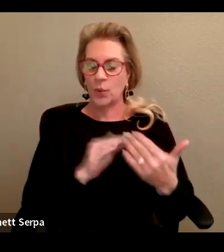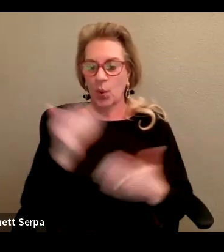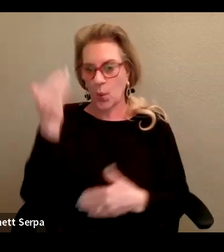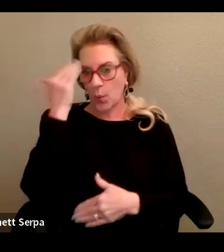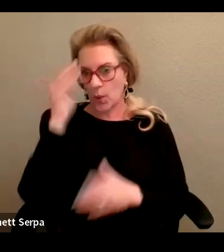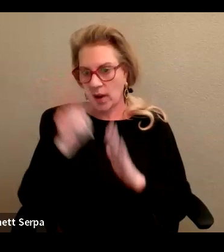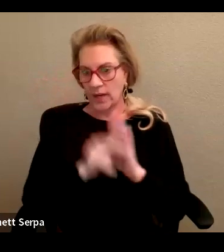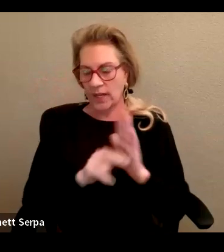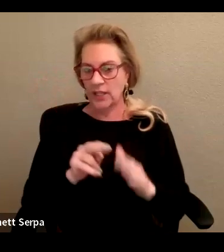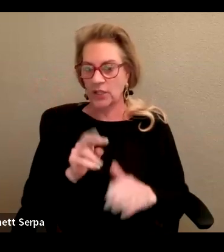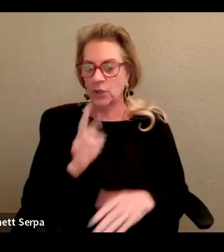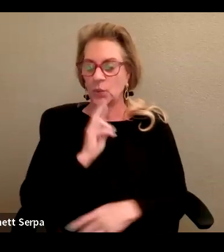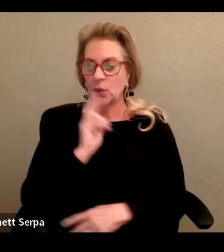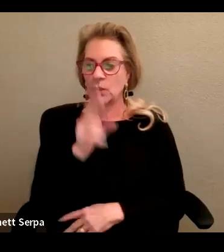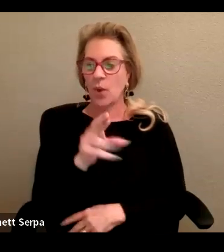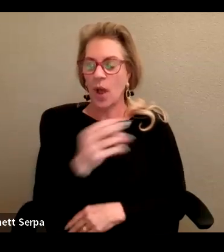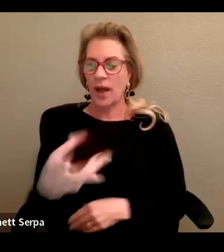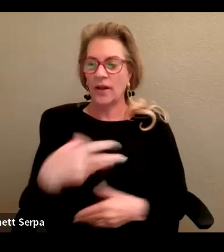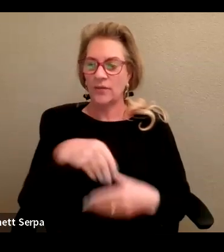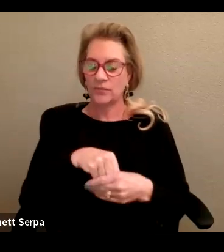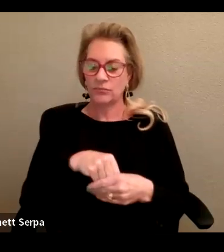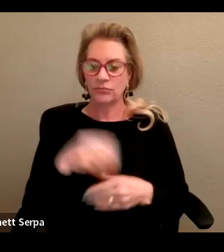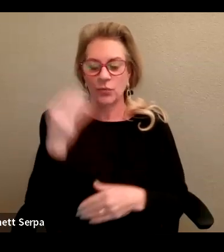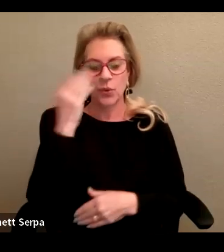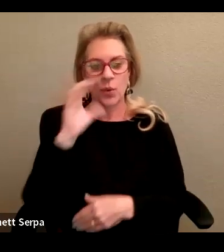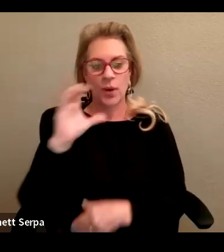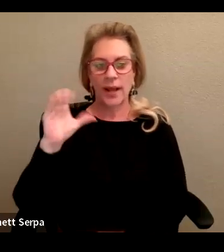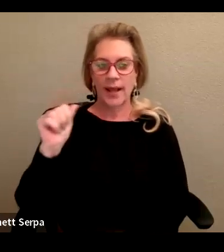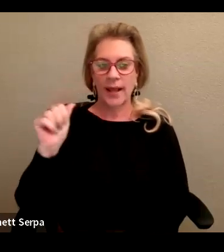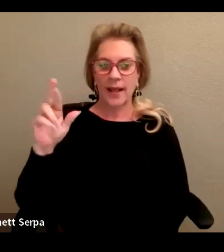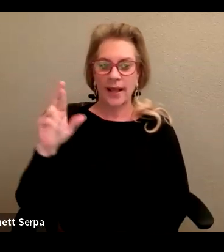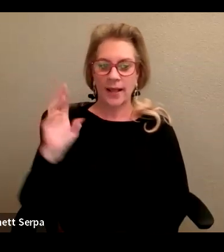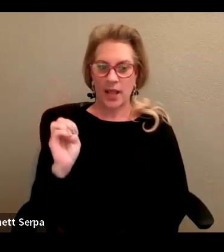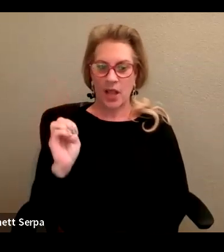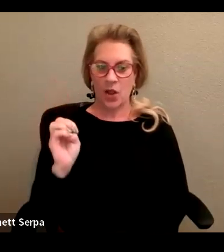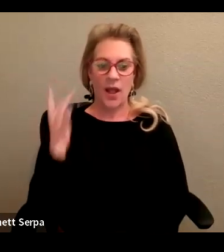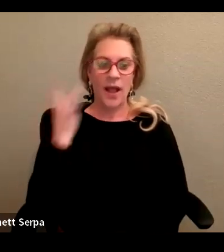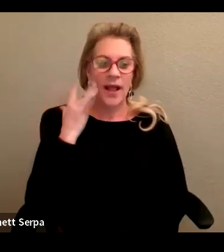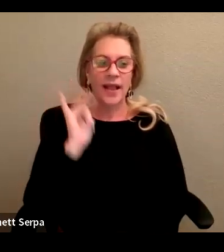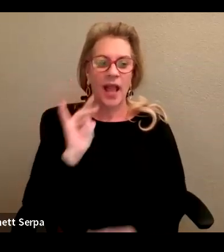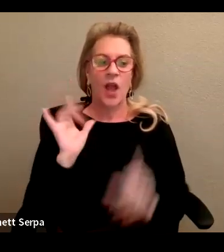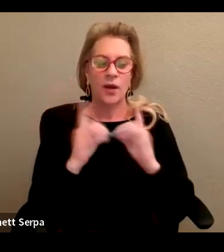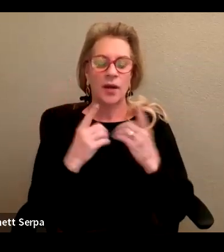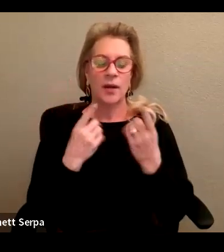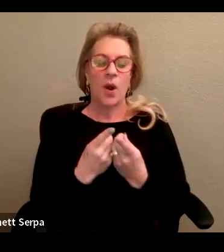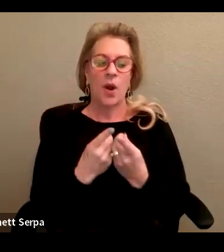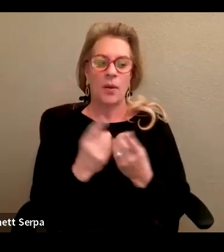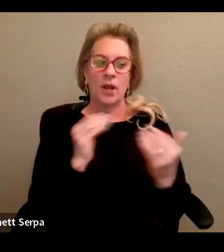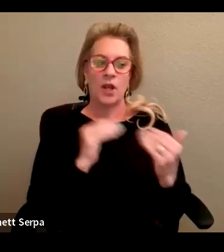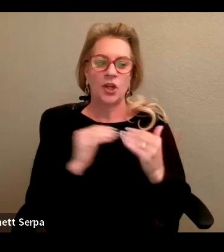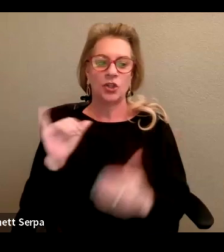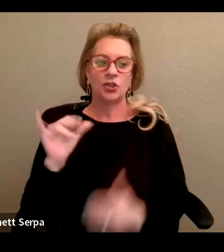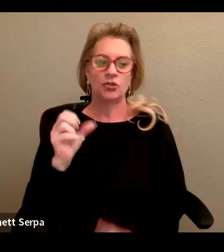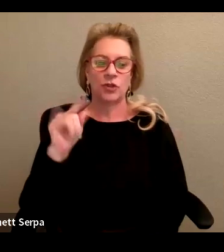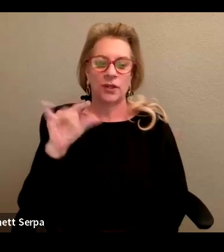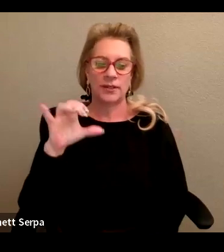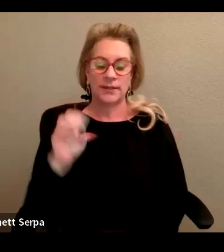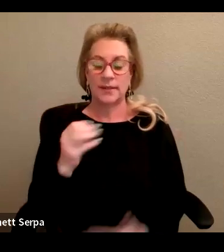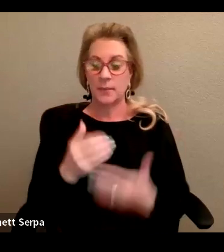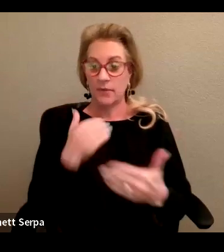response and engagement known as Care at the California Department of Justice before I begin